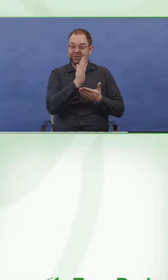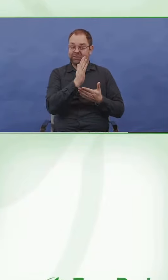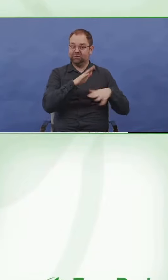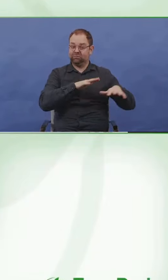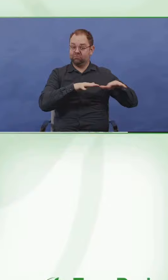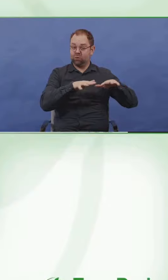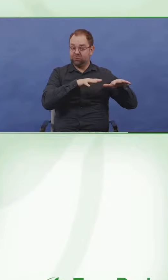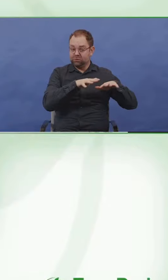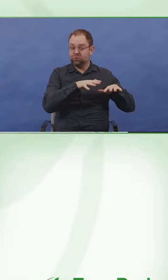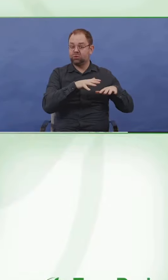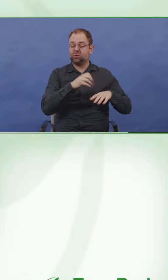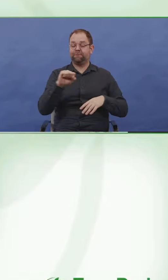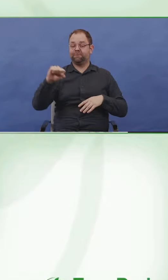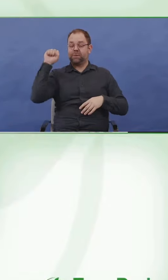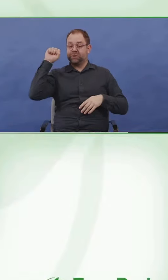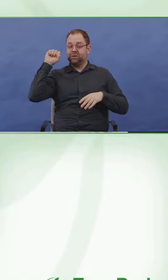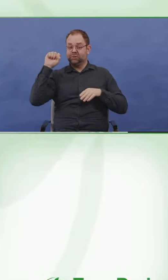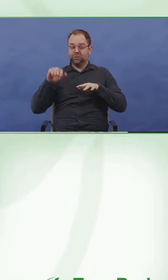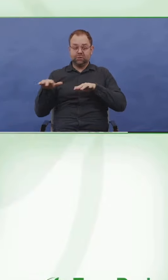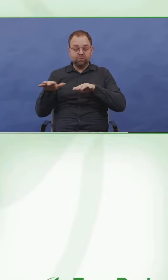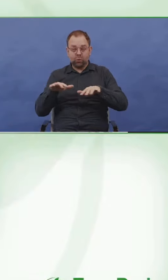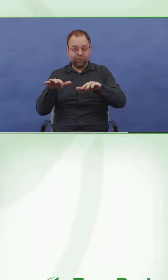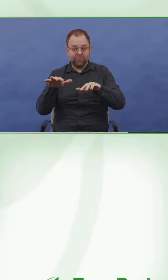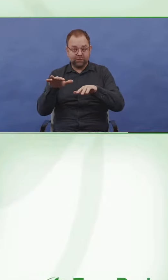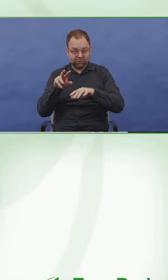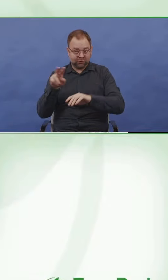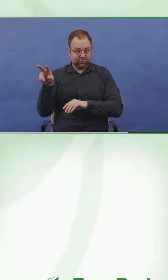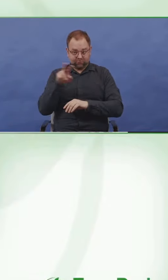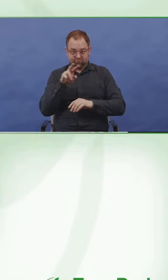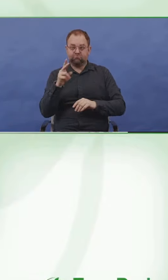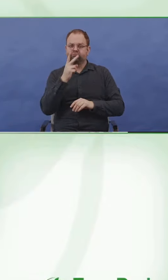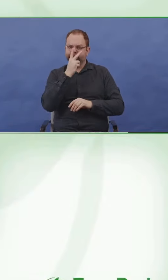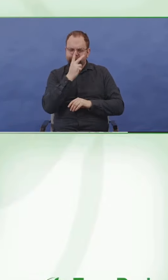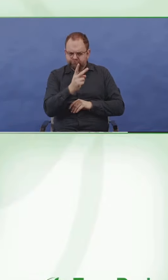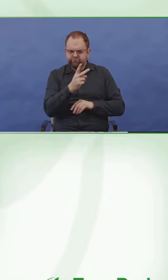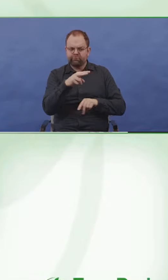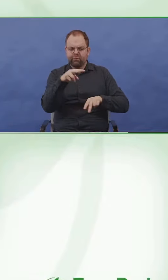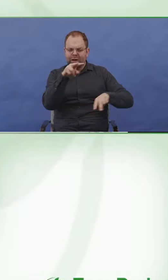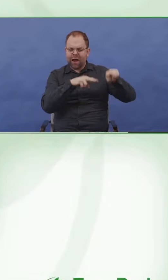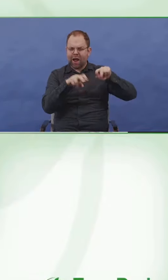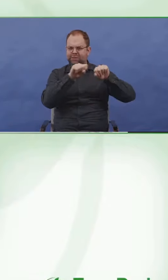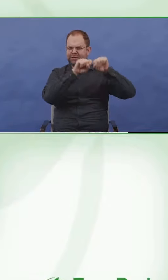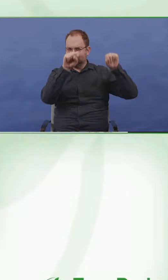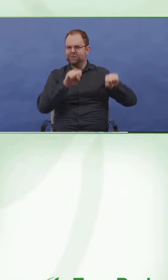care between men and women, families, communities and the state.